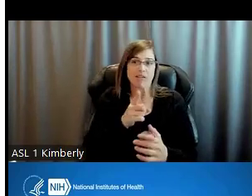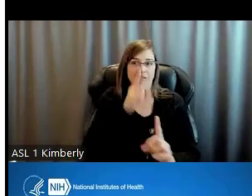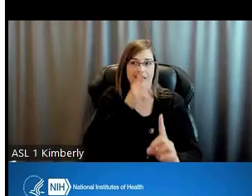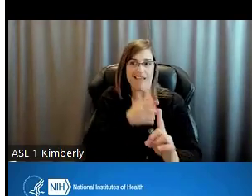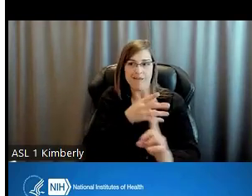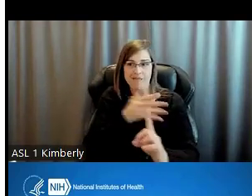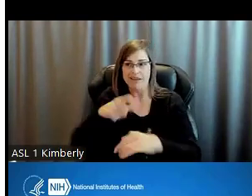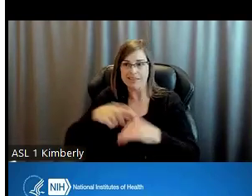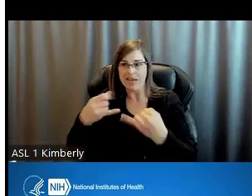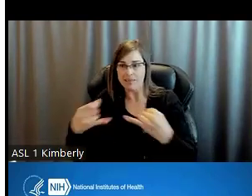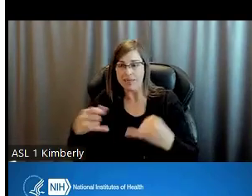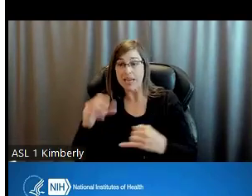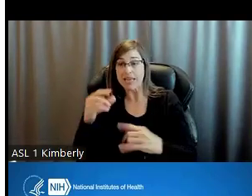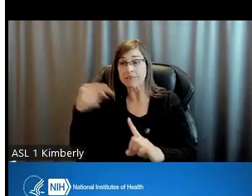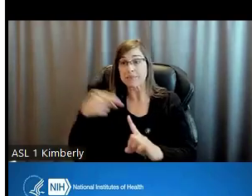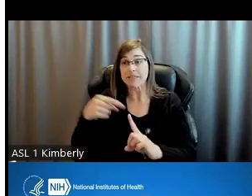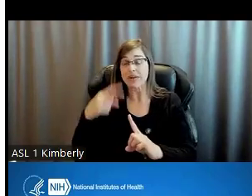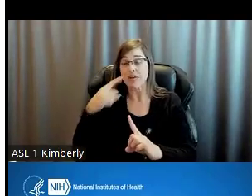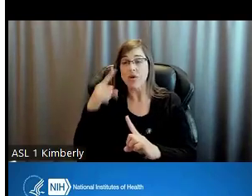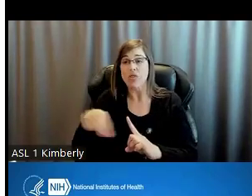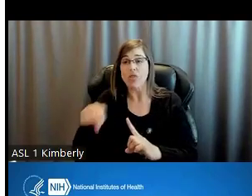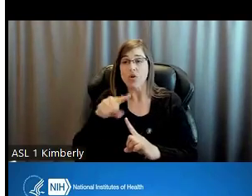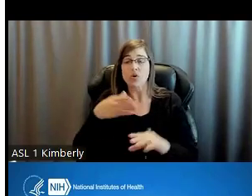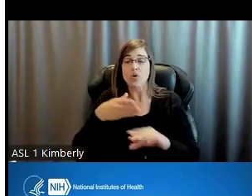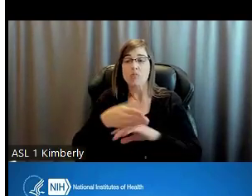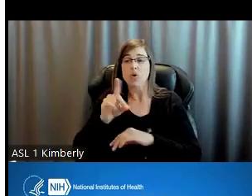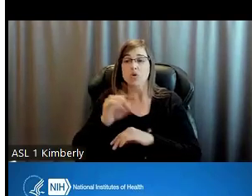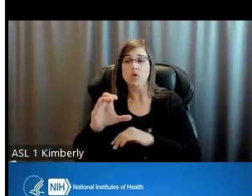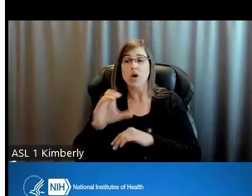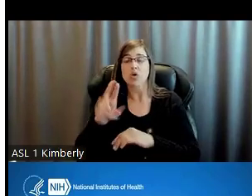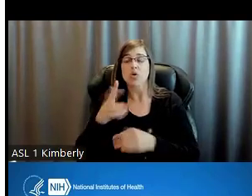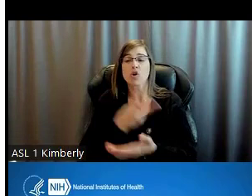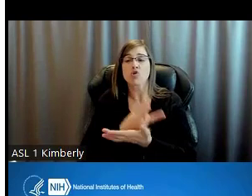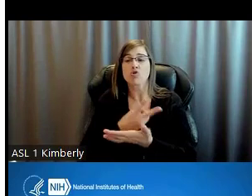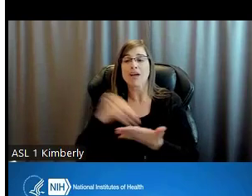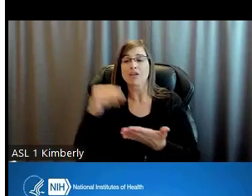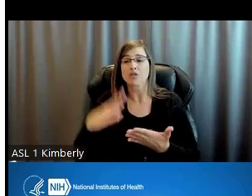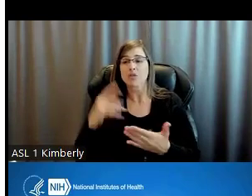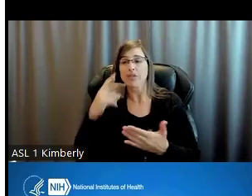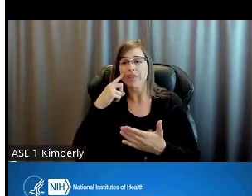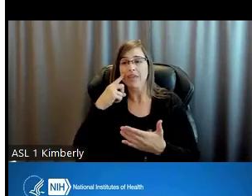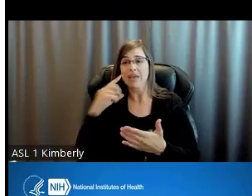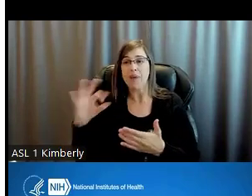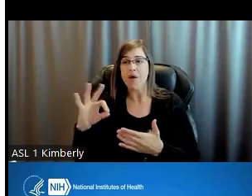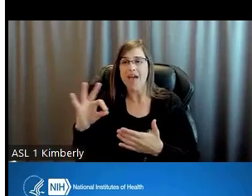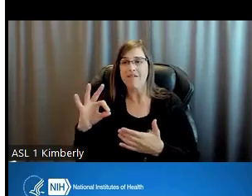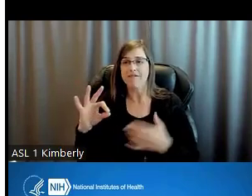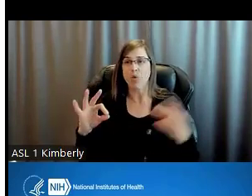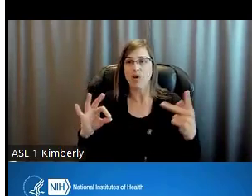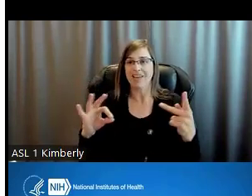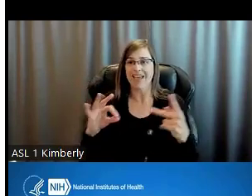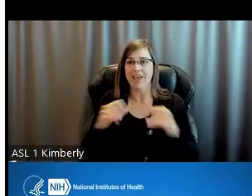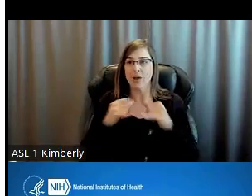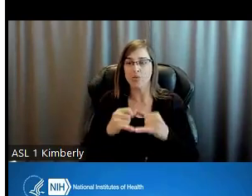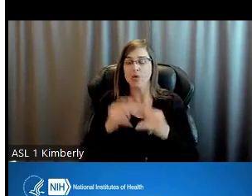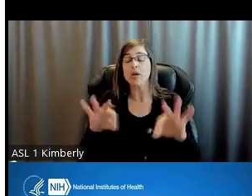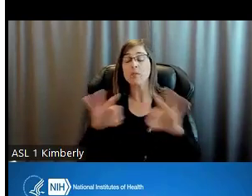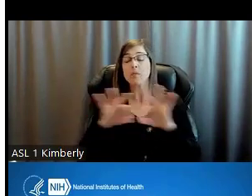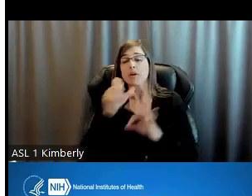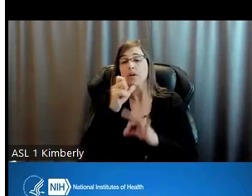And, specifically for those of you who are post-docs or grad students thinking about F or K awards, it's important to not just have good research,